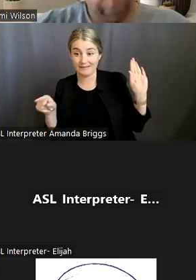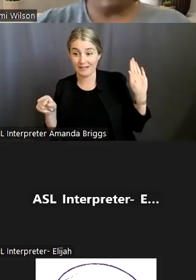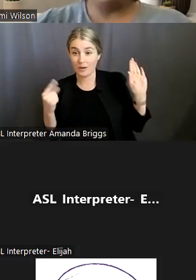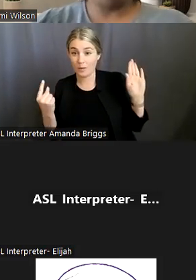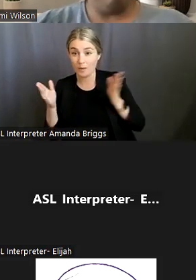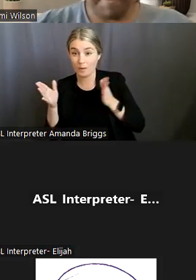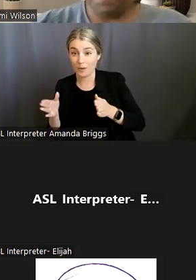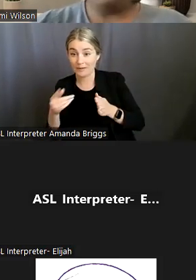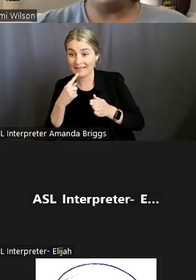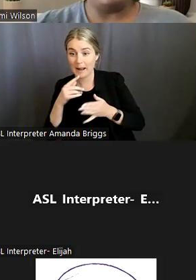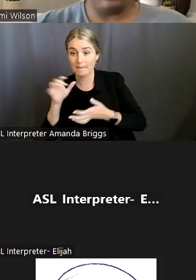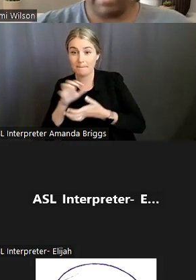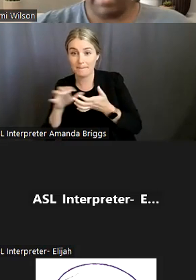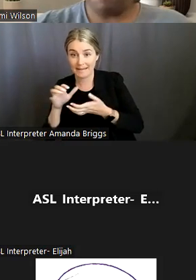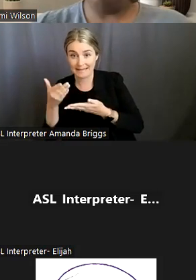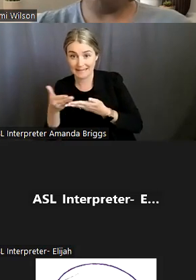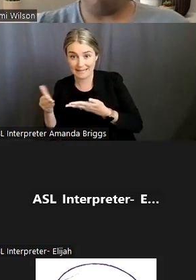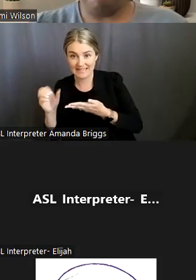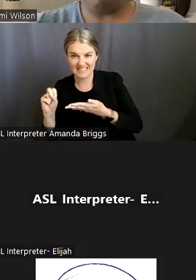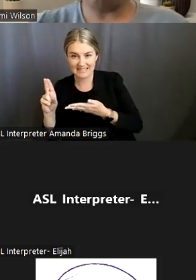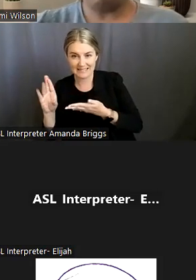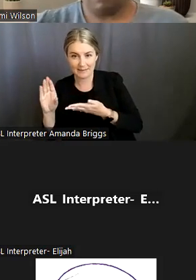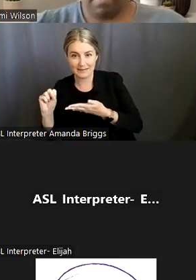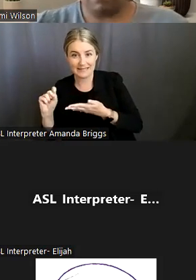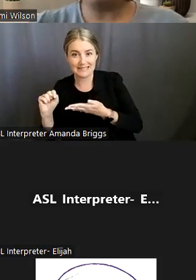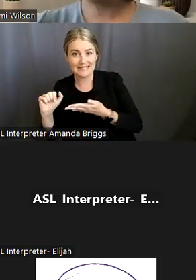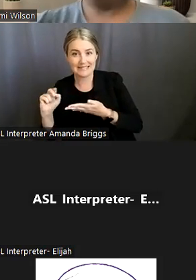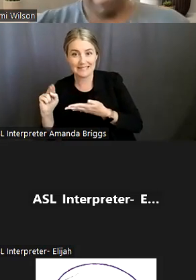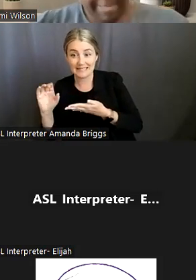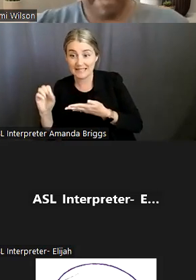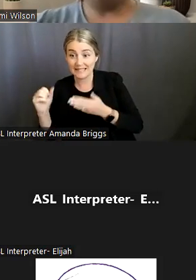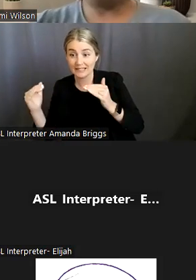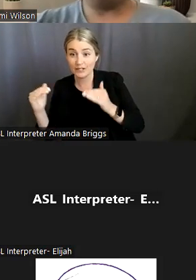(Jami) Yes. (Miranda) They're using more often.